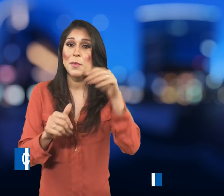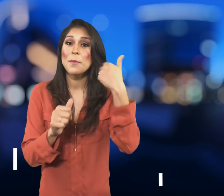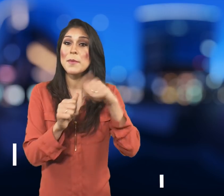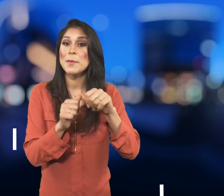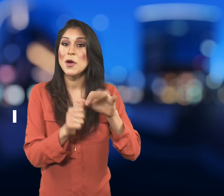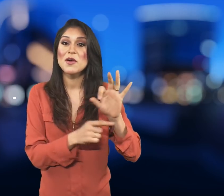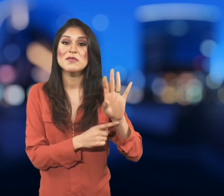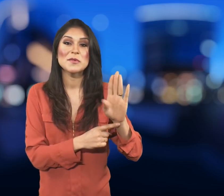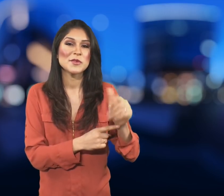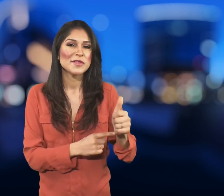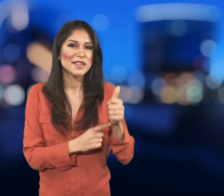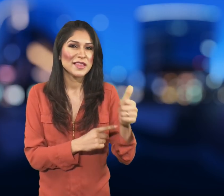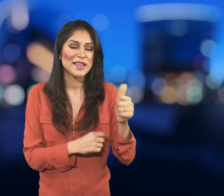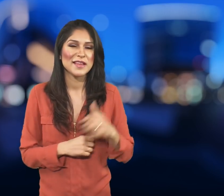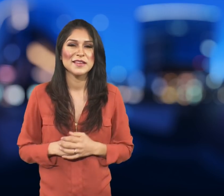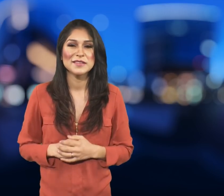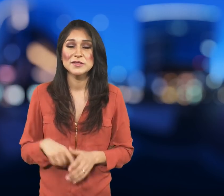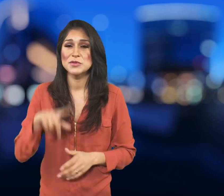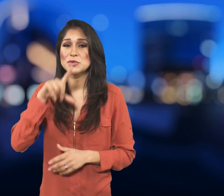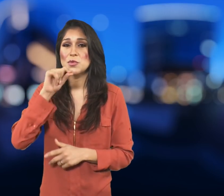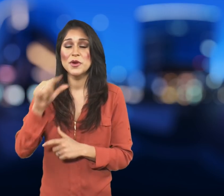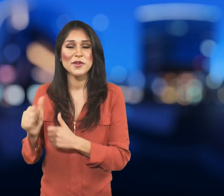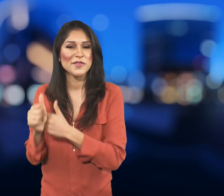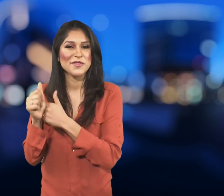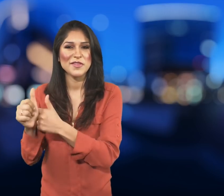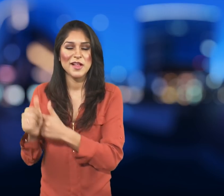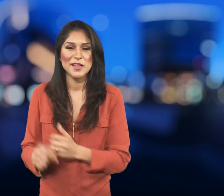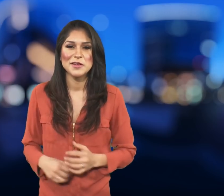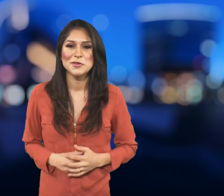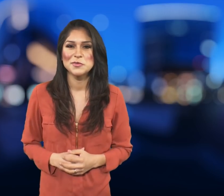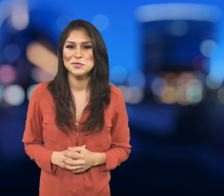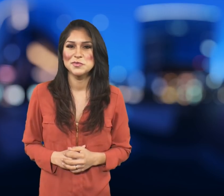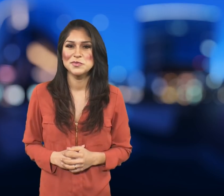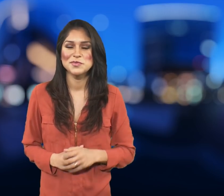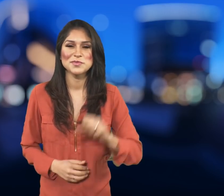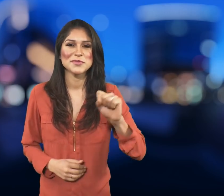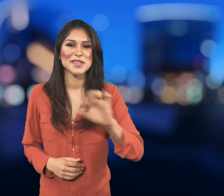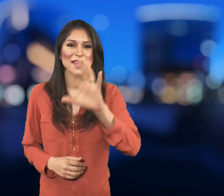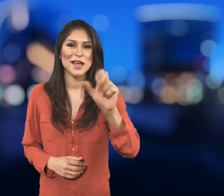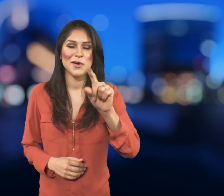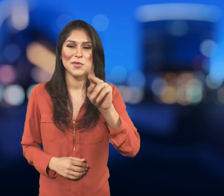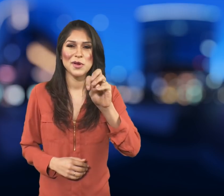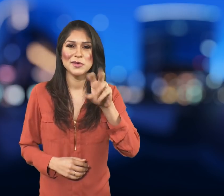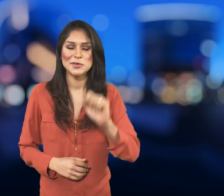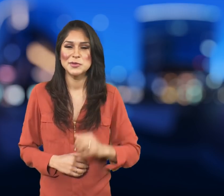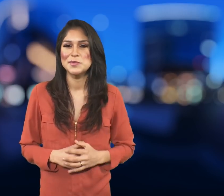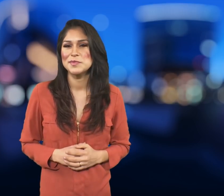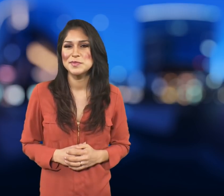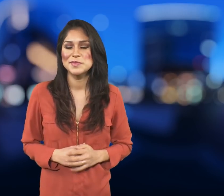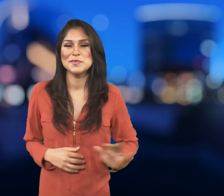Remember to like us on Facebook and follow us on Twitter. Sign1News.